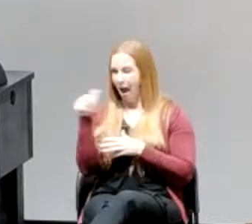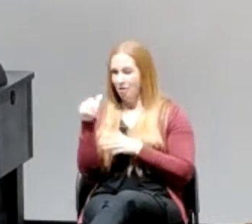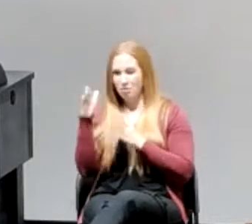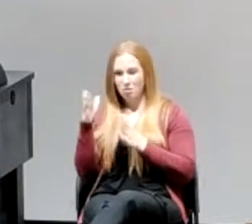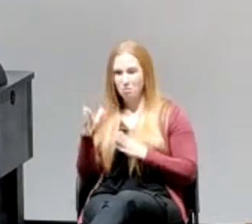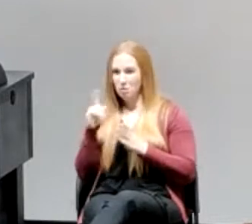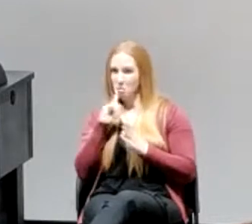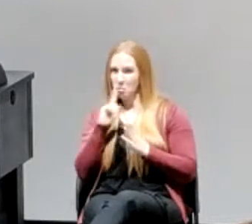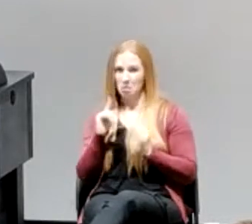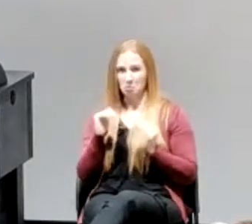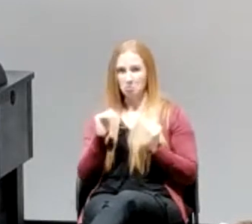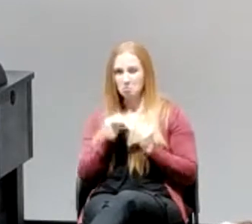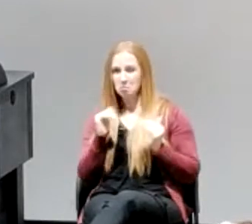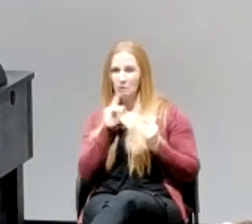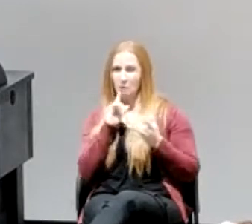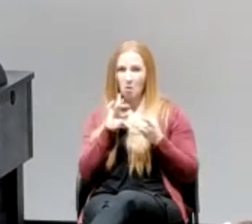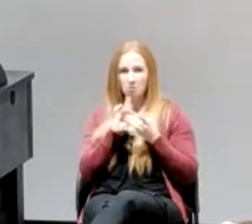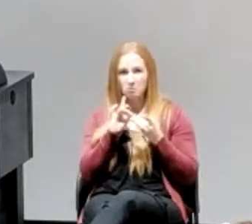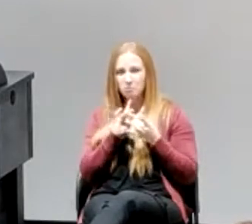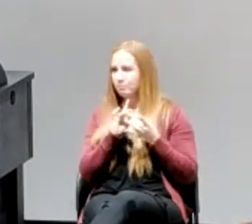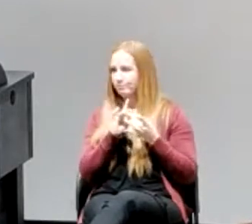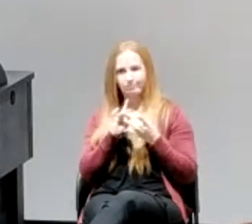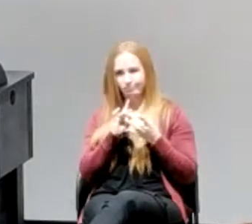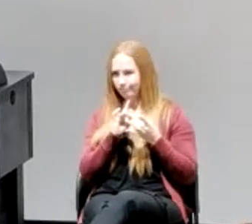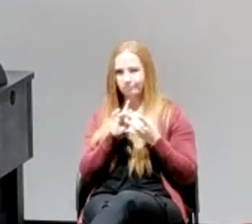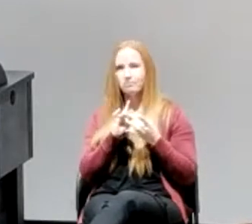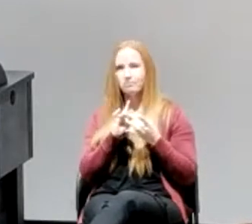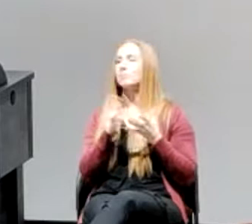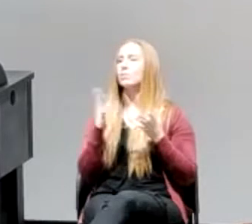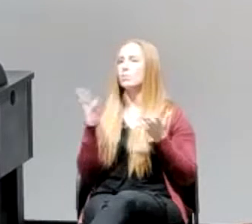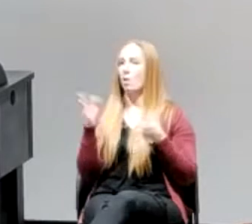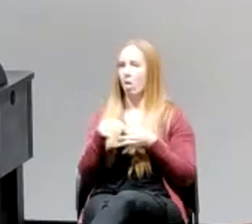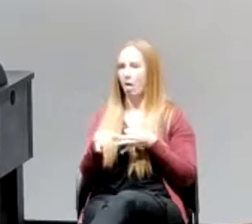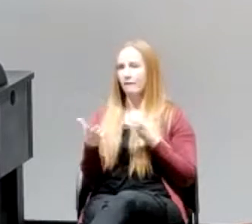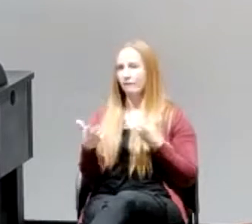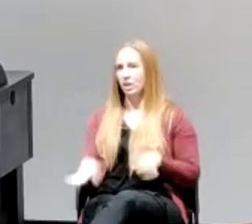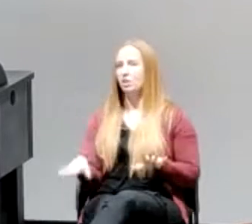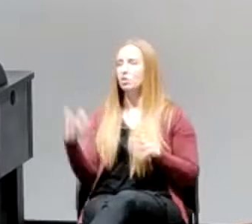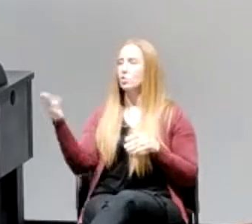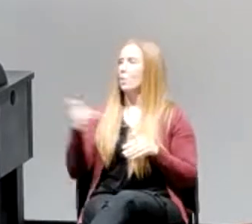Also she worked at MGM as a Senior Vice President for corporate